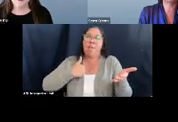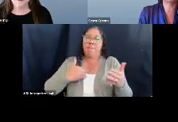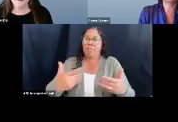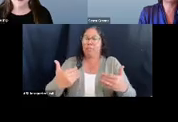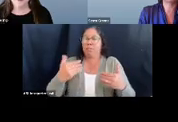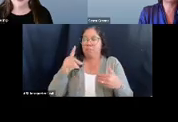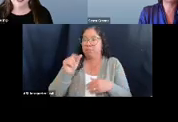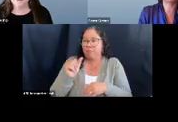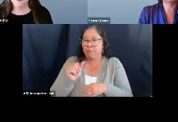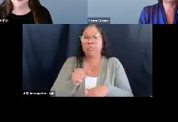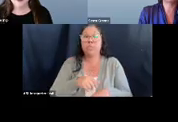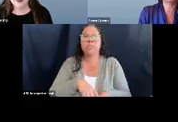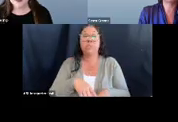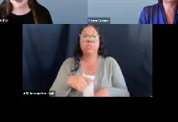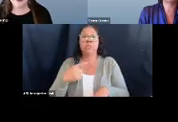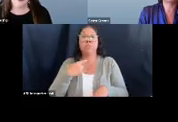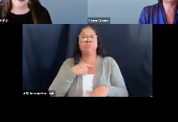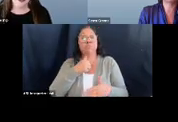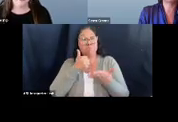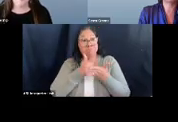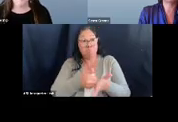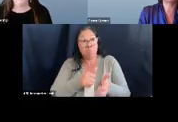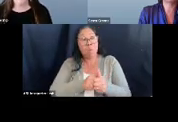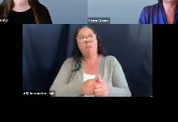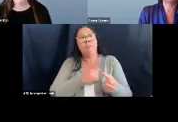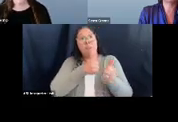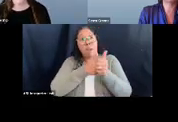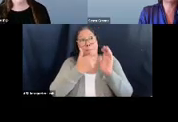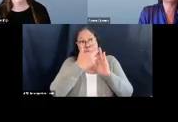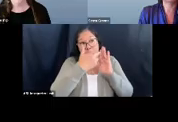assisting with compliance improvement monitoring and coordinating support for